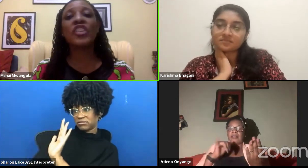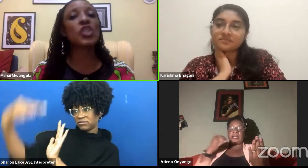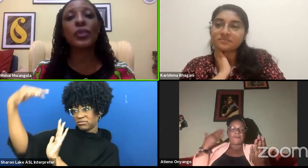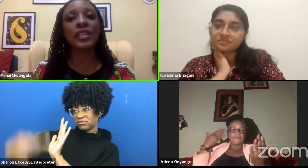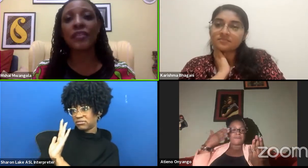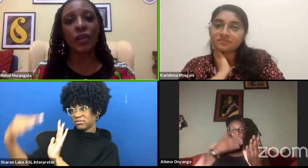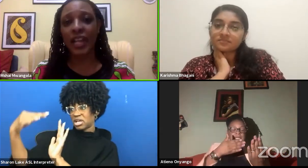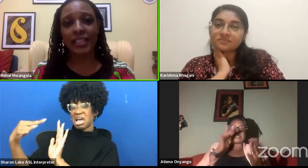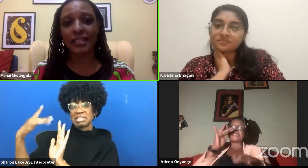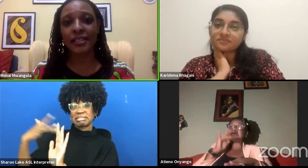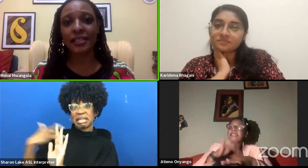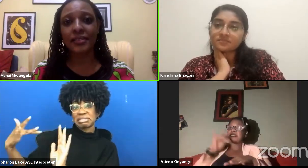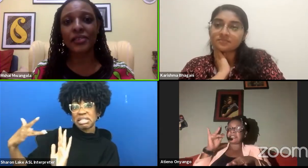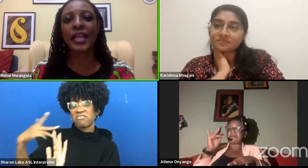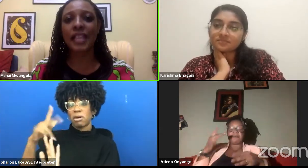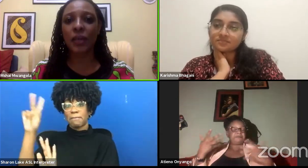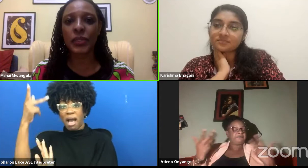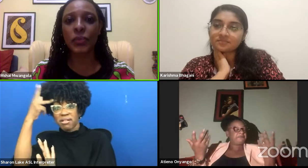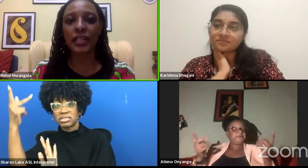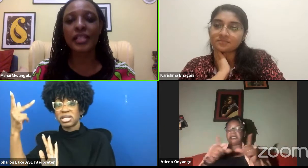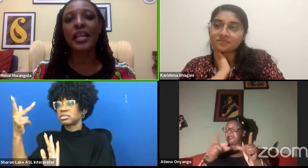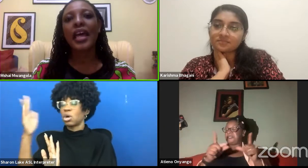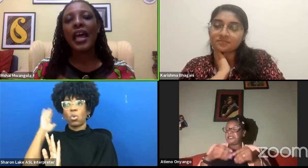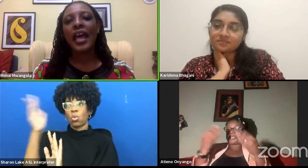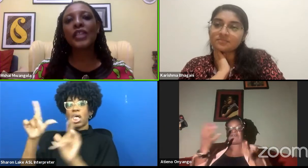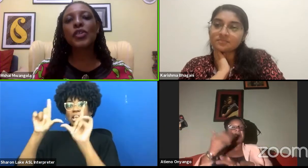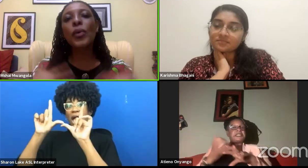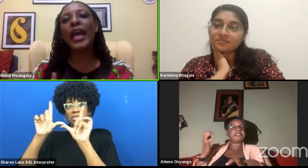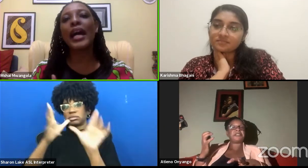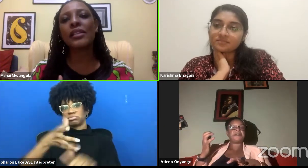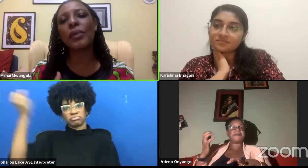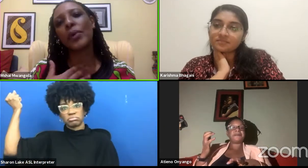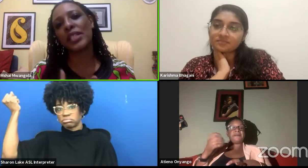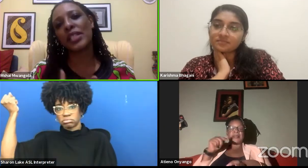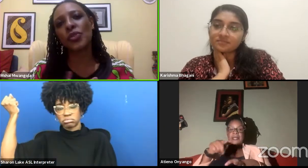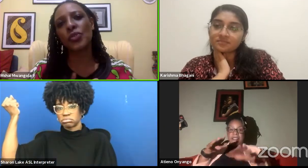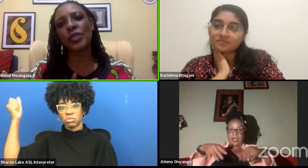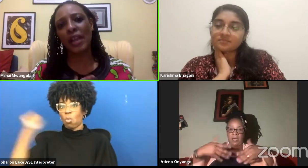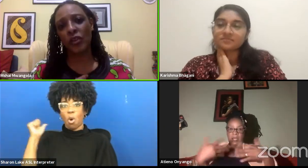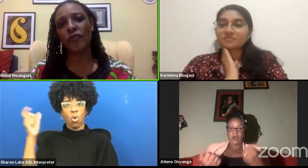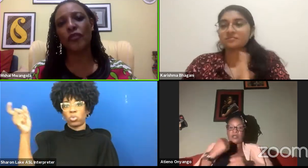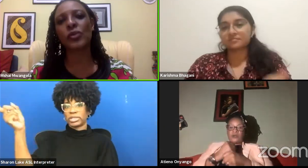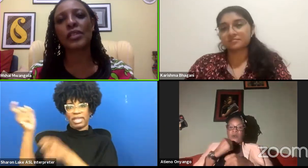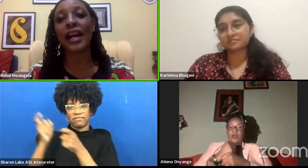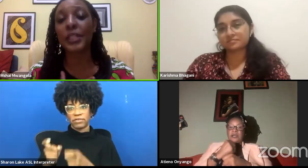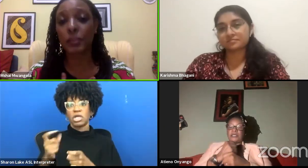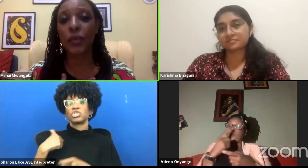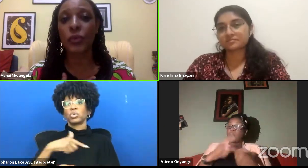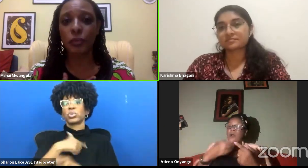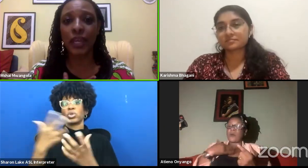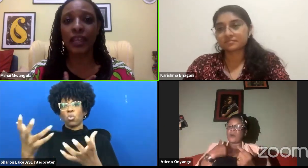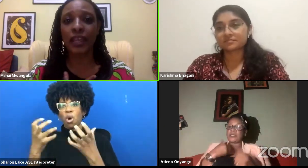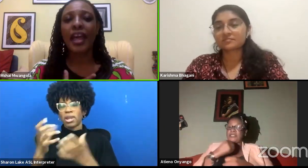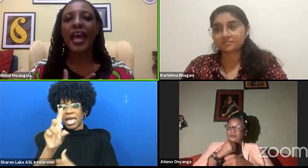they just wouldn't give you a license. So that's how it worked. We wanted to do Dario Fo's "Can't Pay? Won't Pay!"